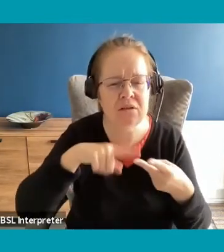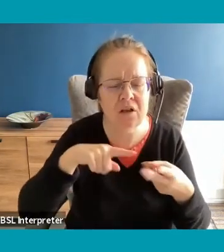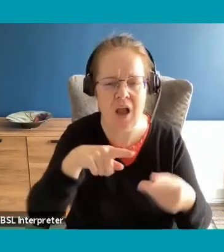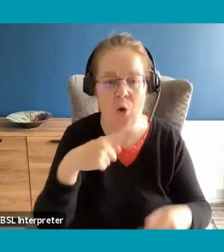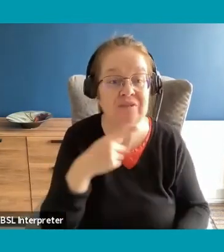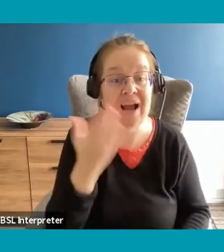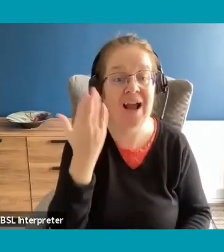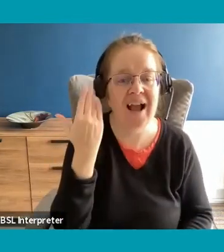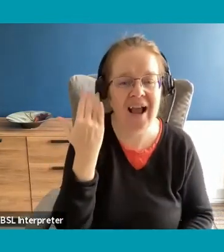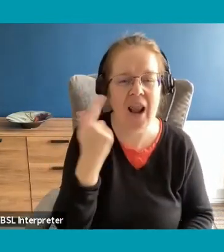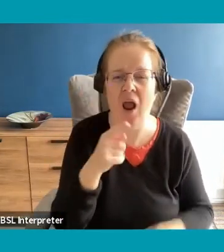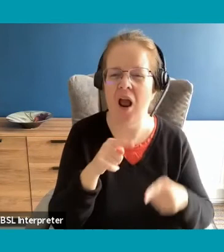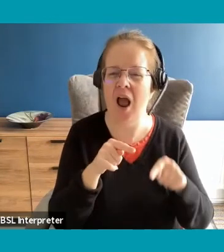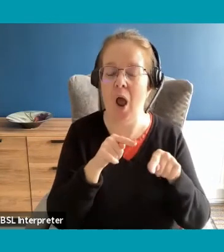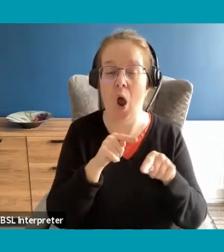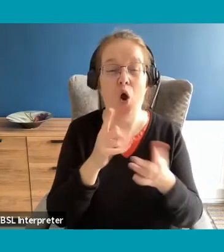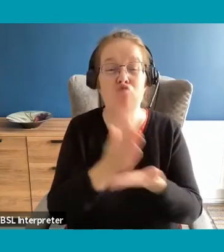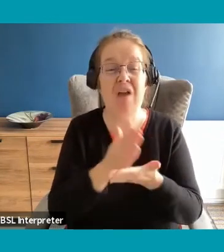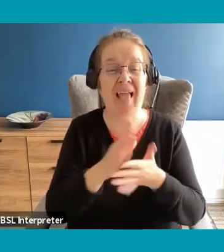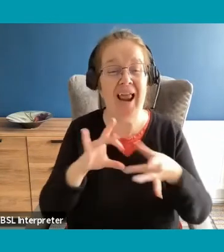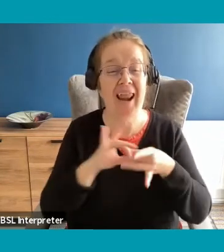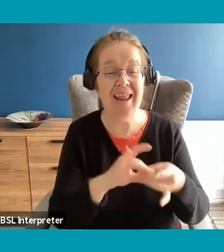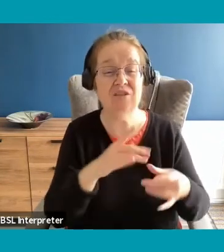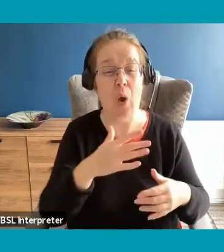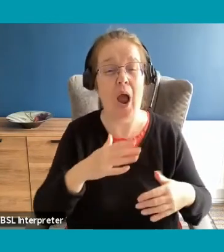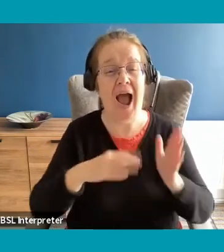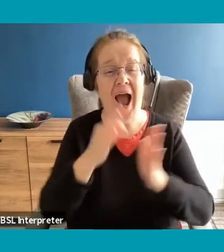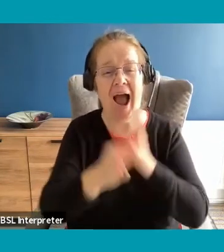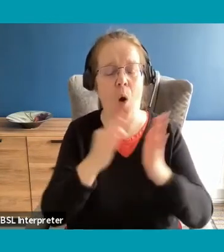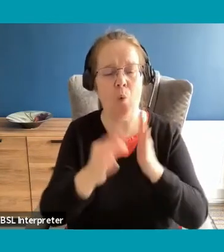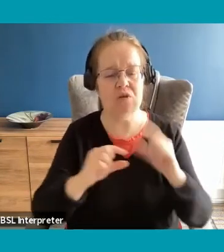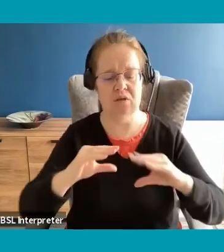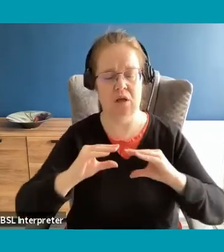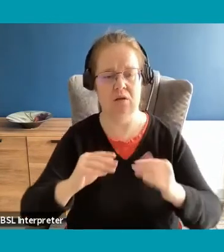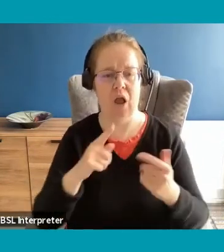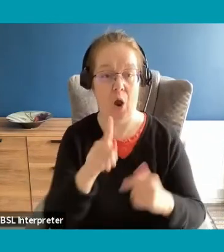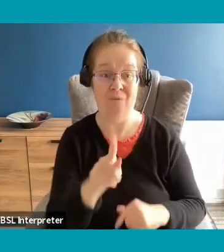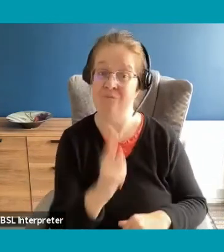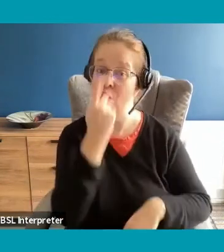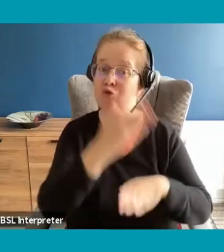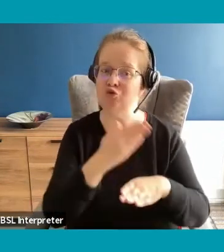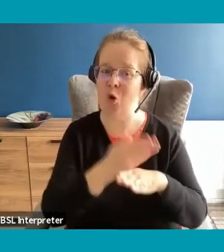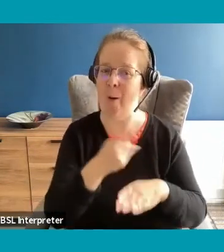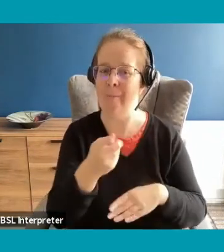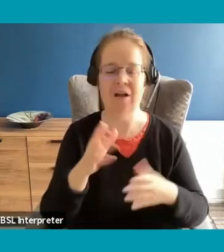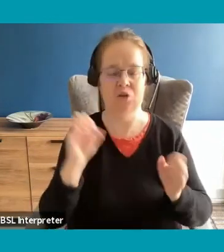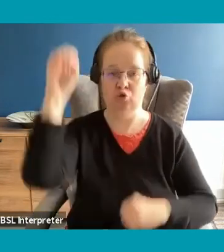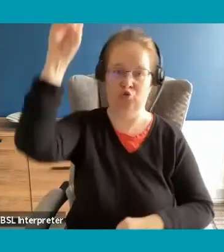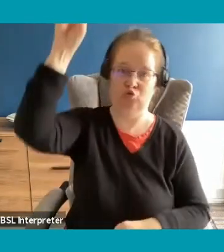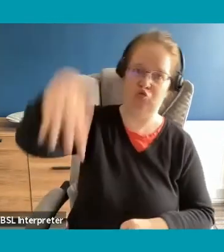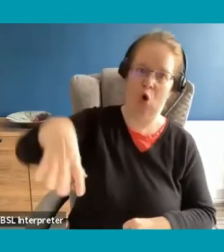revolved mostly about the hours and building it up. As this was your first ever job, wasn't it? Yeah. Fabulous